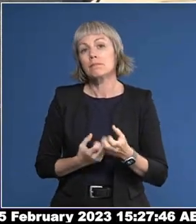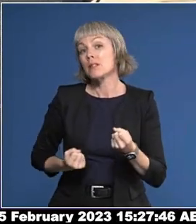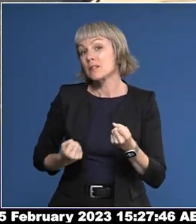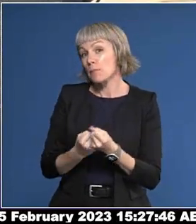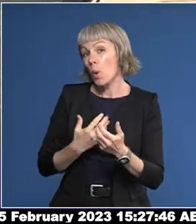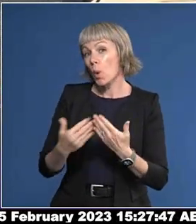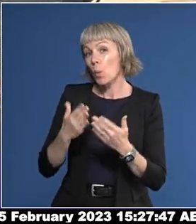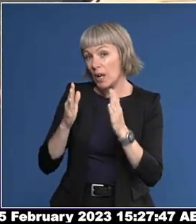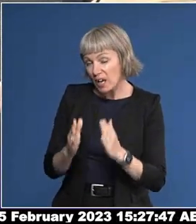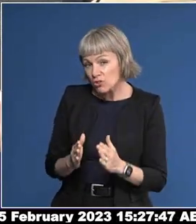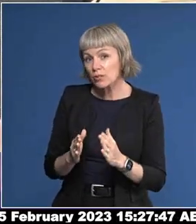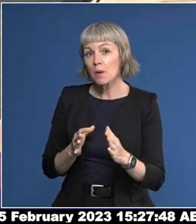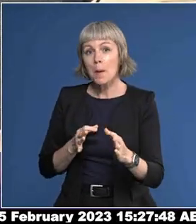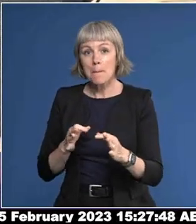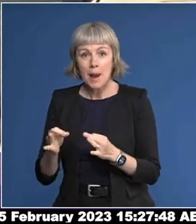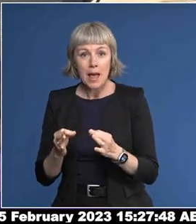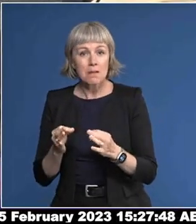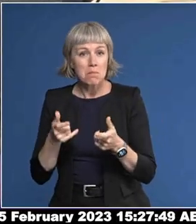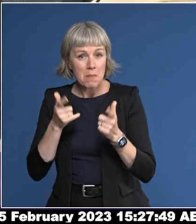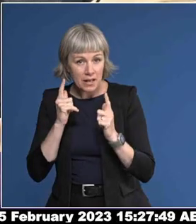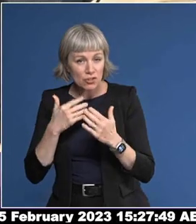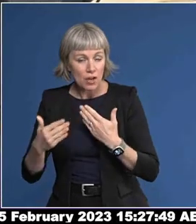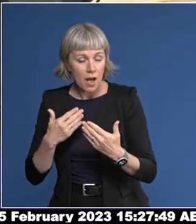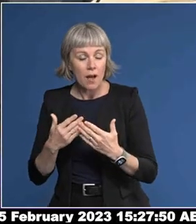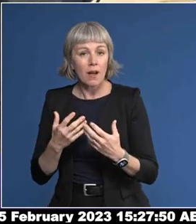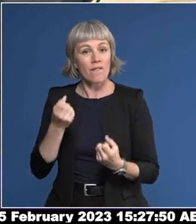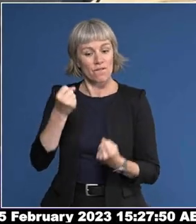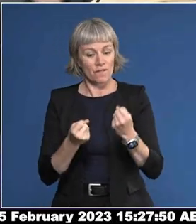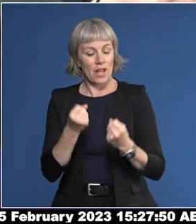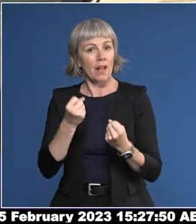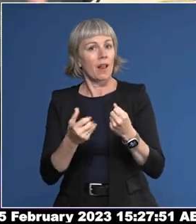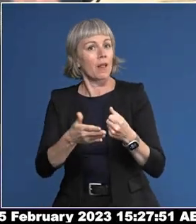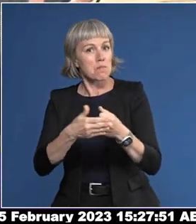Yes. MS DOWSETT: You do home and vehicle modification. Yes. MS DOWSETT: And a whole other spectrum.